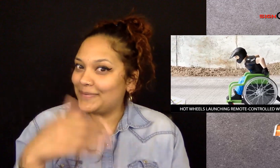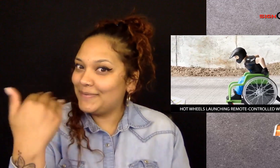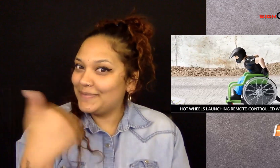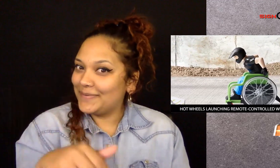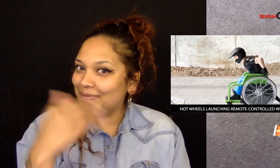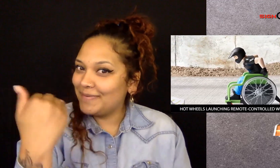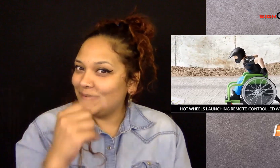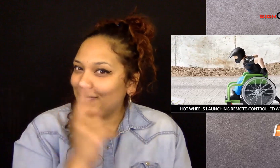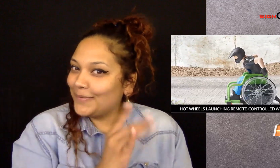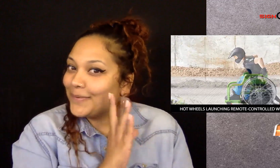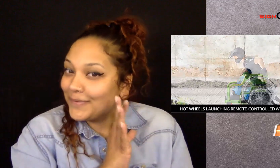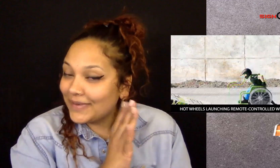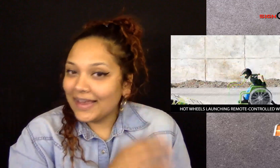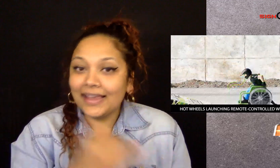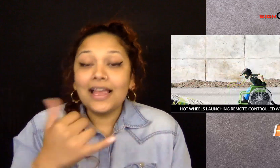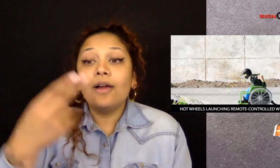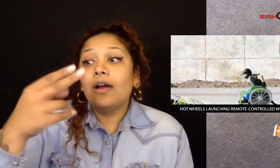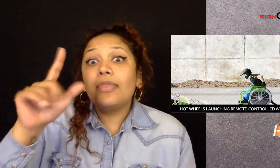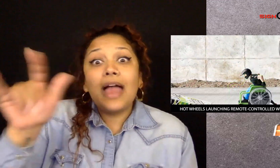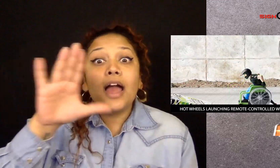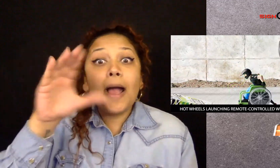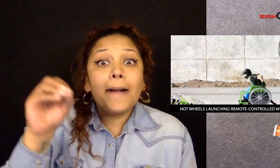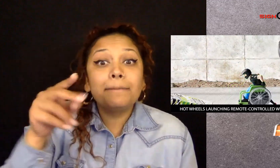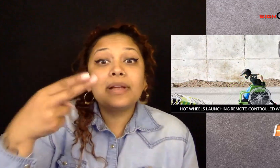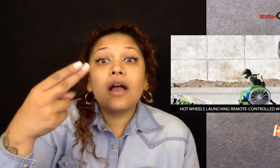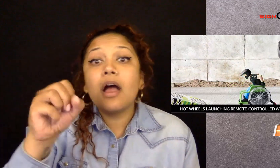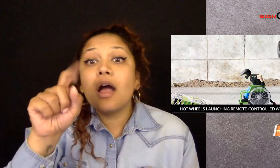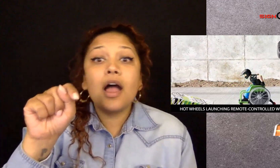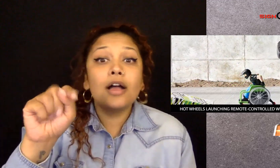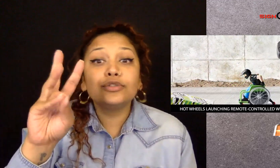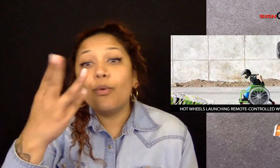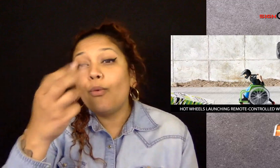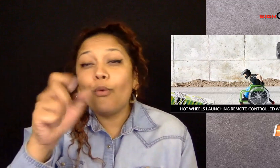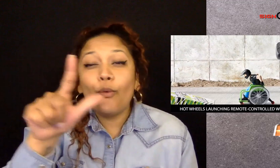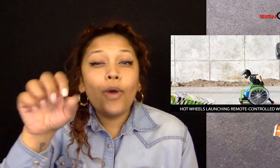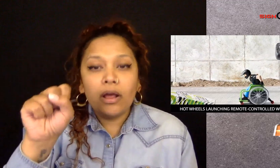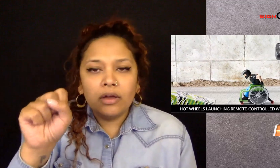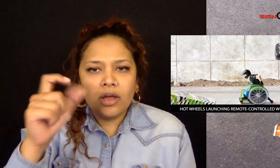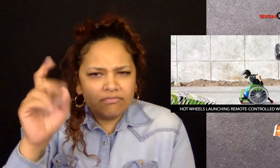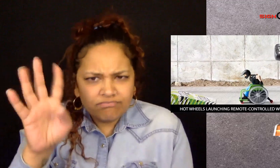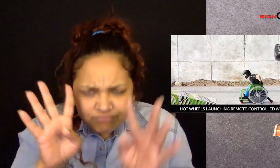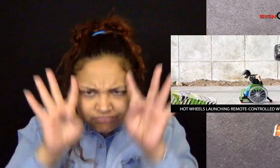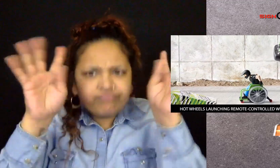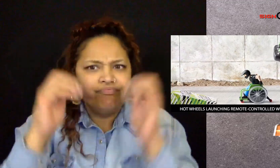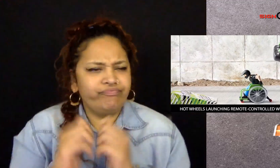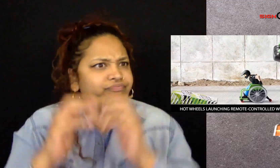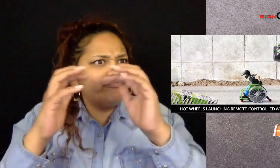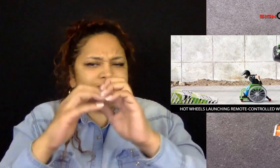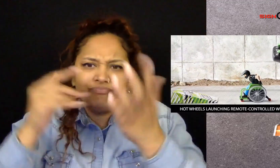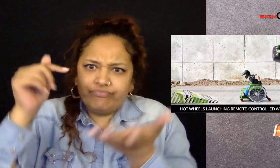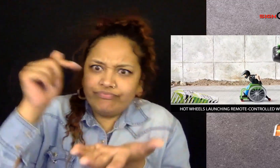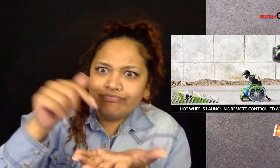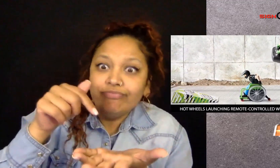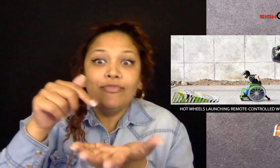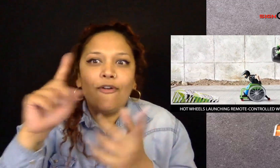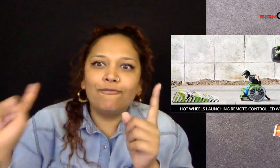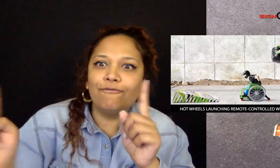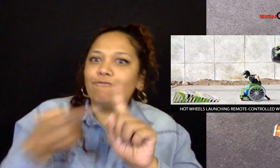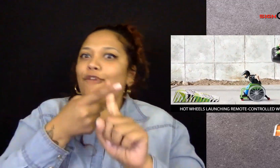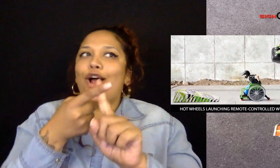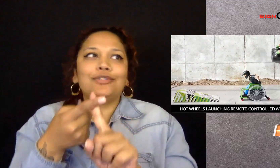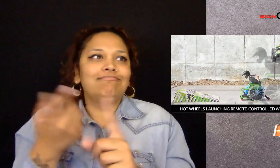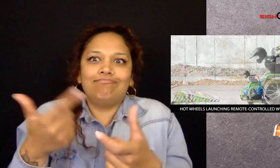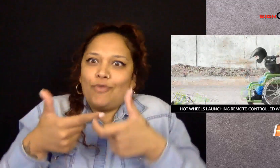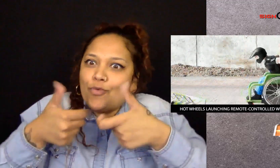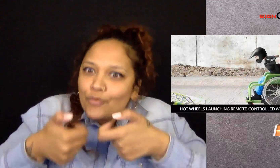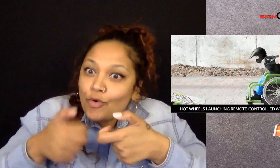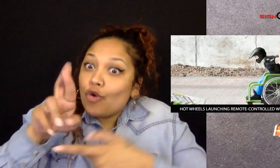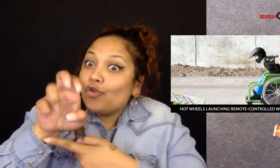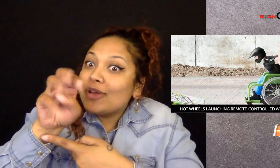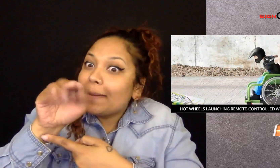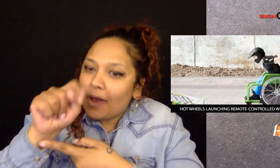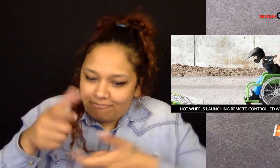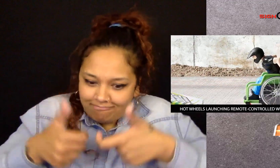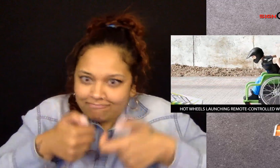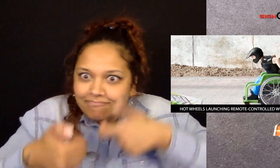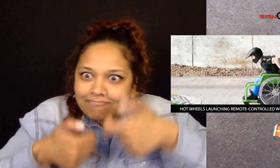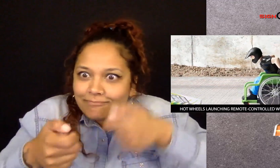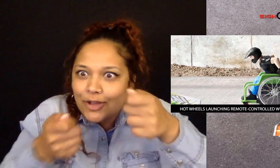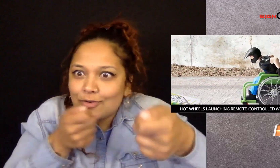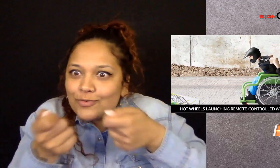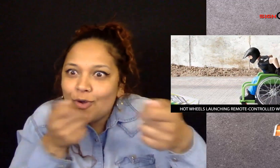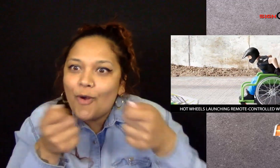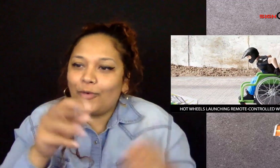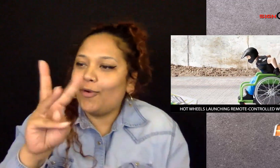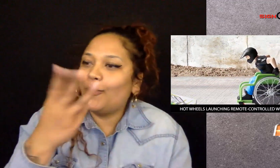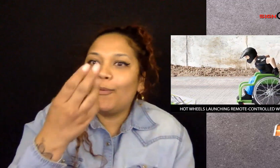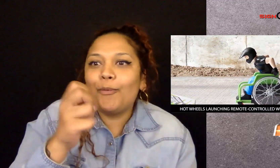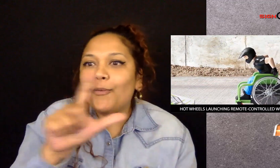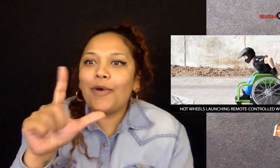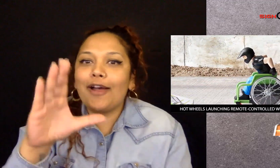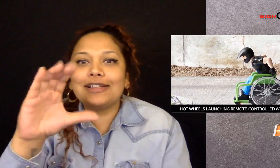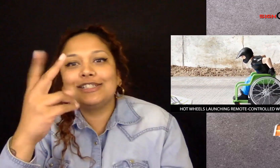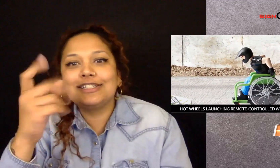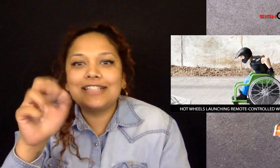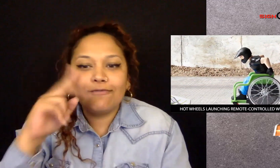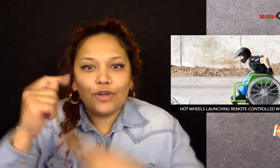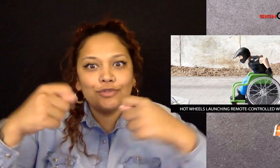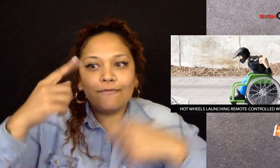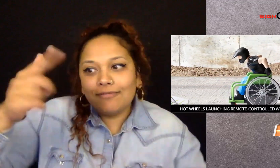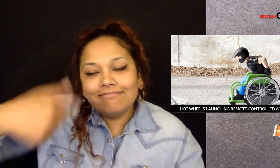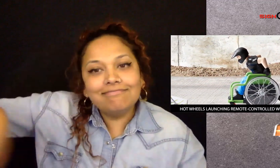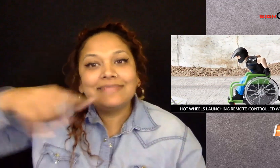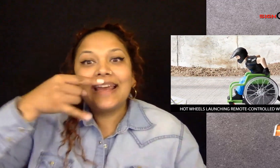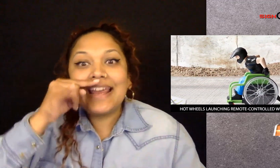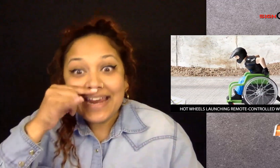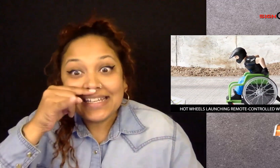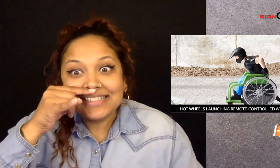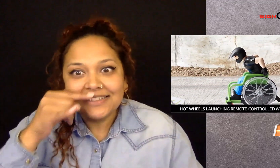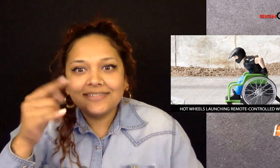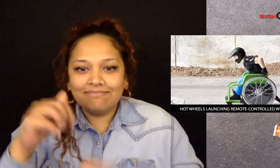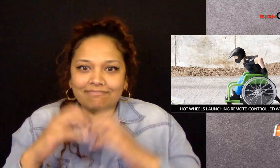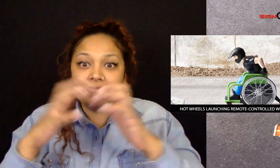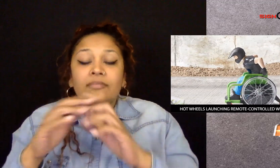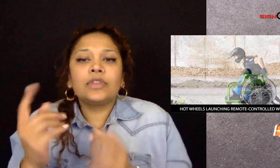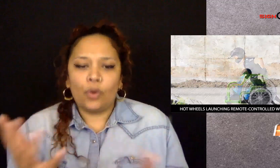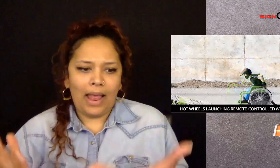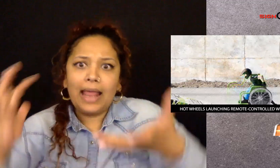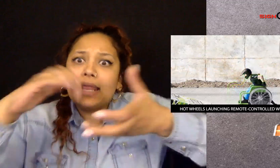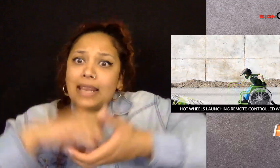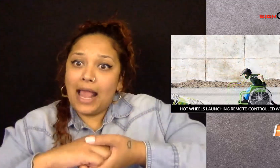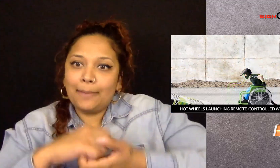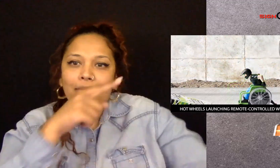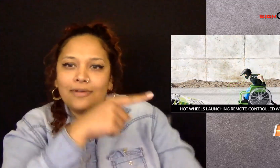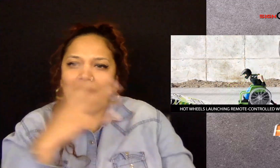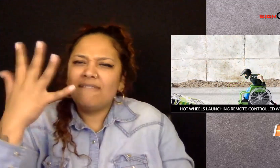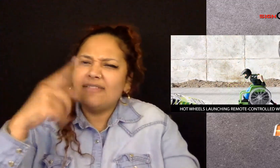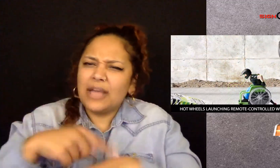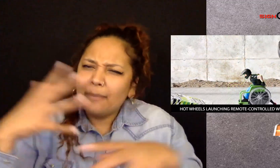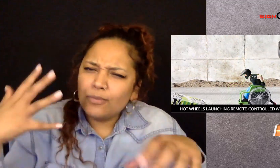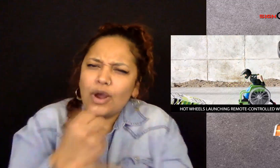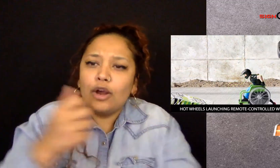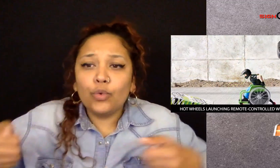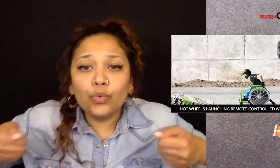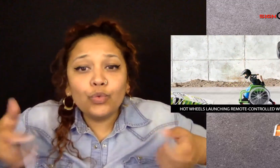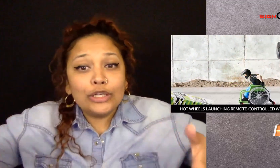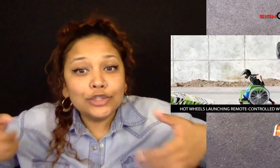out hot wheels has created the first ever remote controlled wheelchair toy for kids